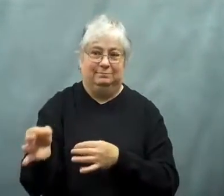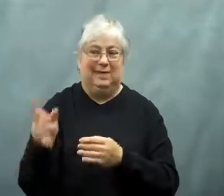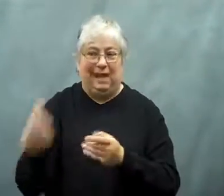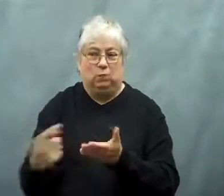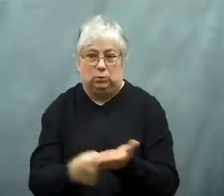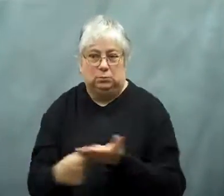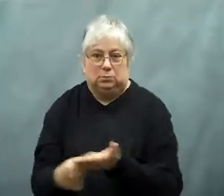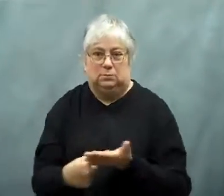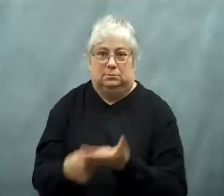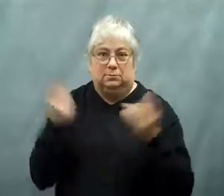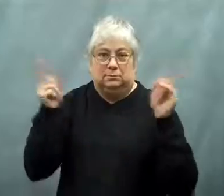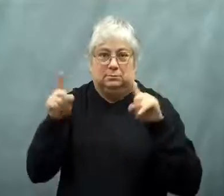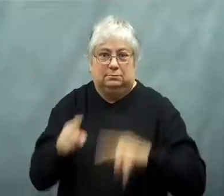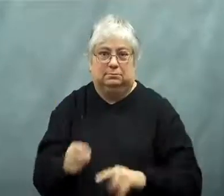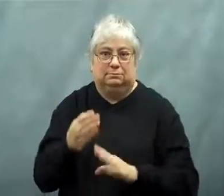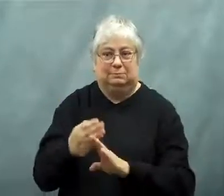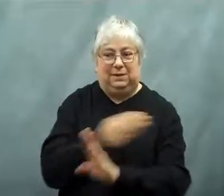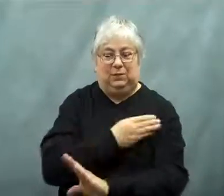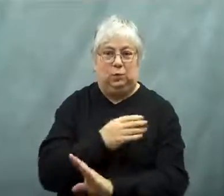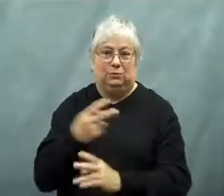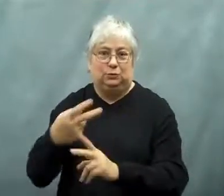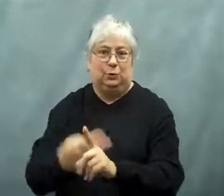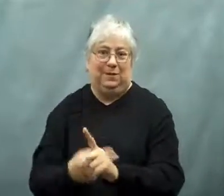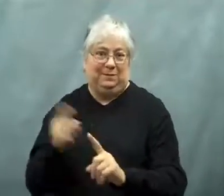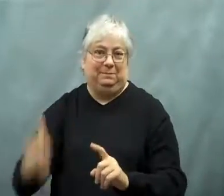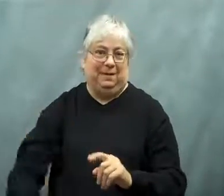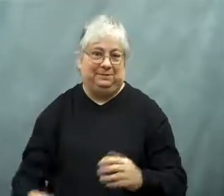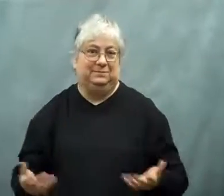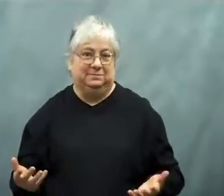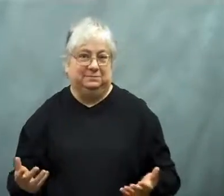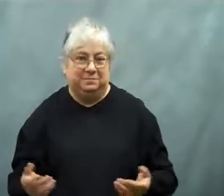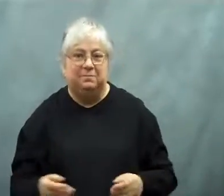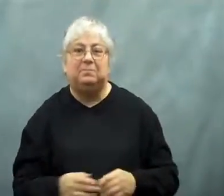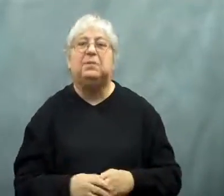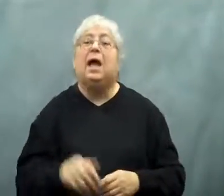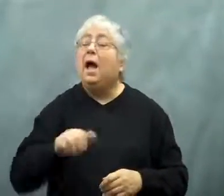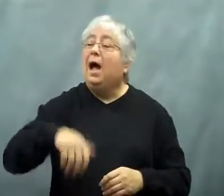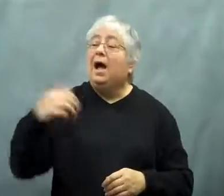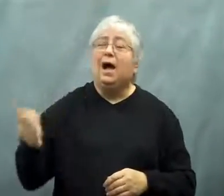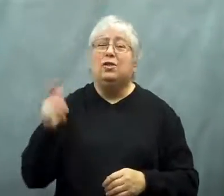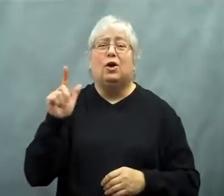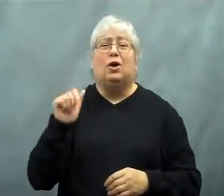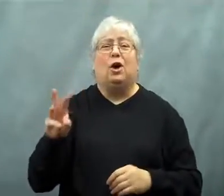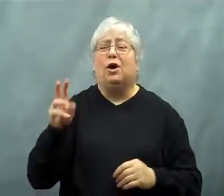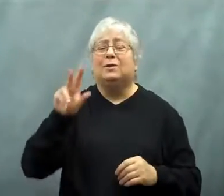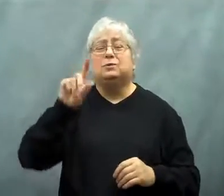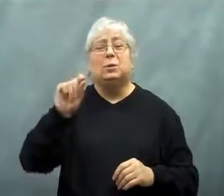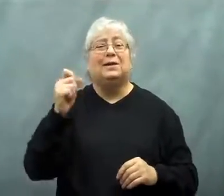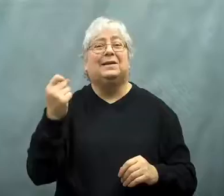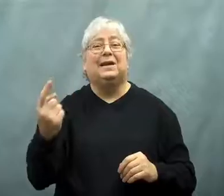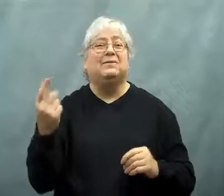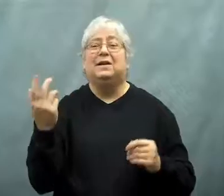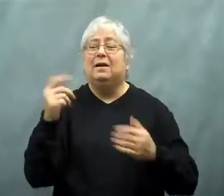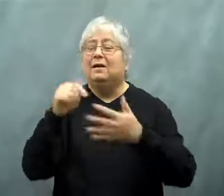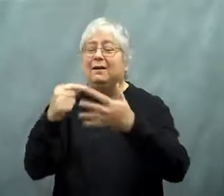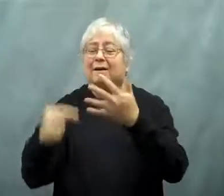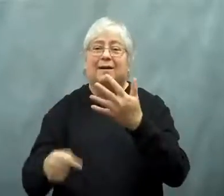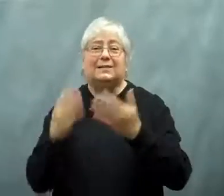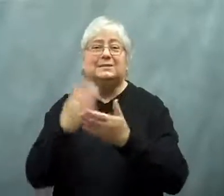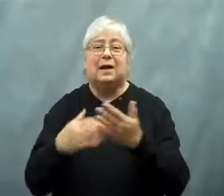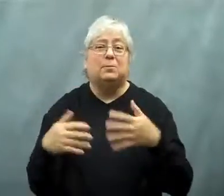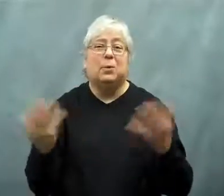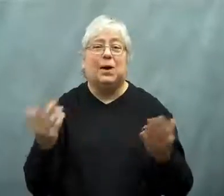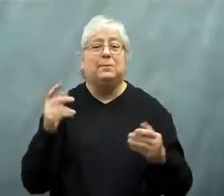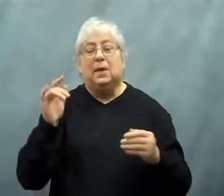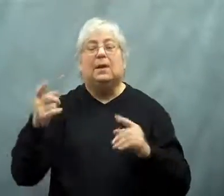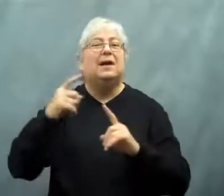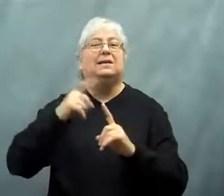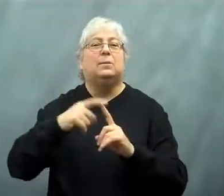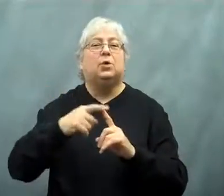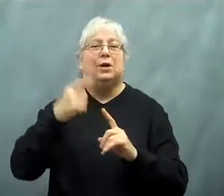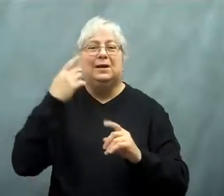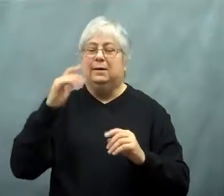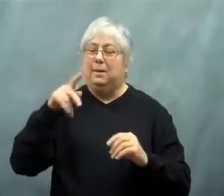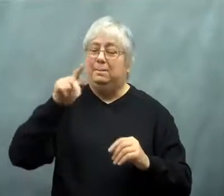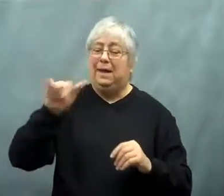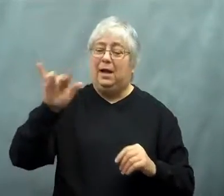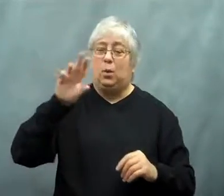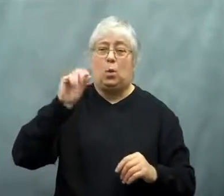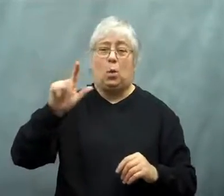So some kind of agreement has to be reached within the next two months.